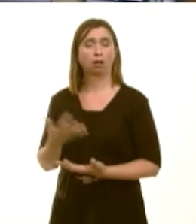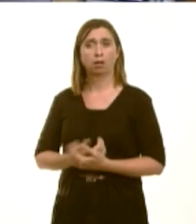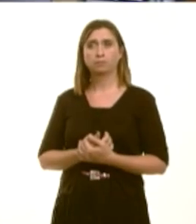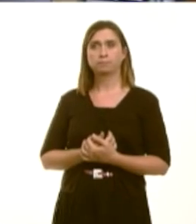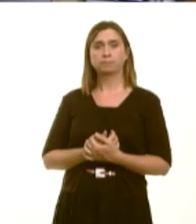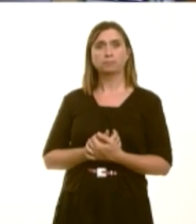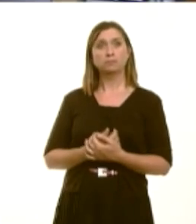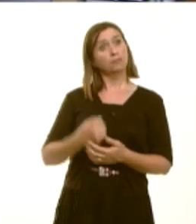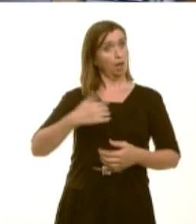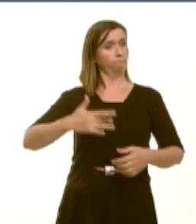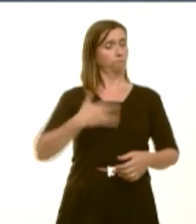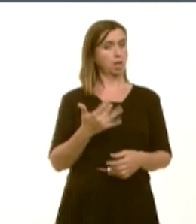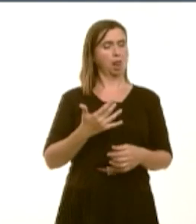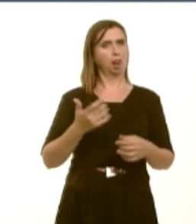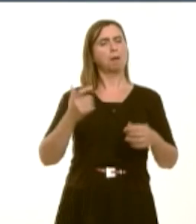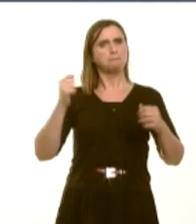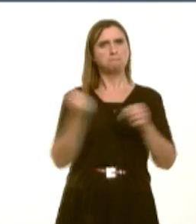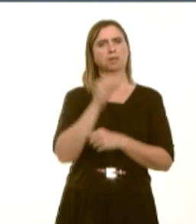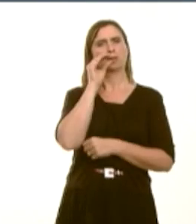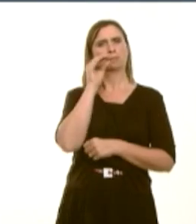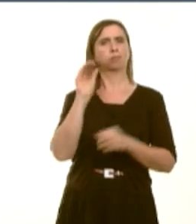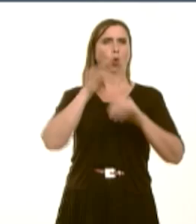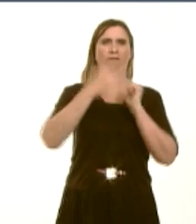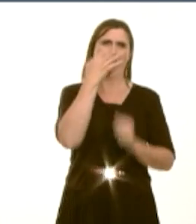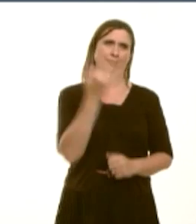of these devices to those under the age of 18. In fact, Iíve got no problem at all with